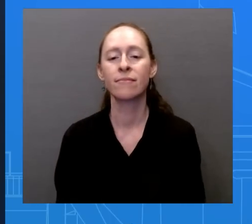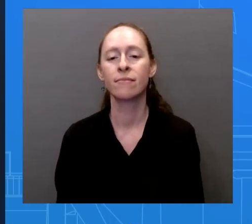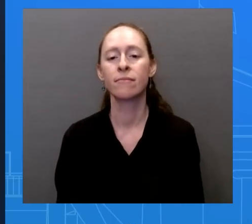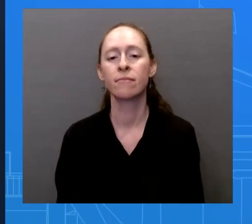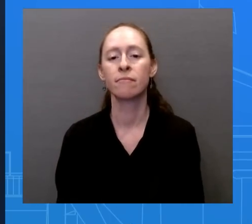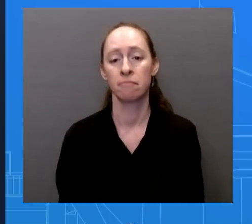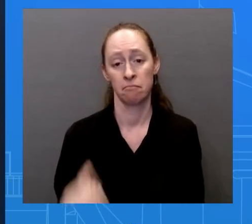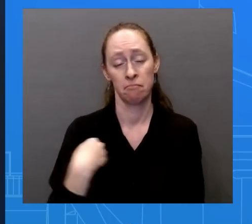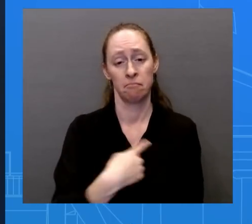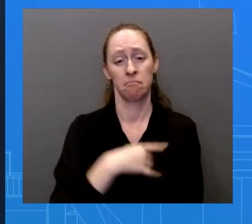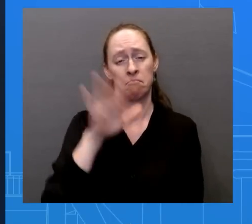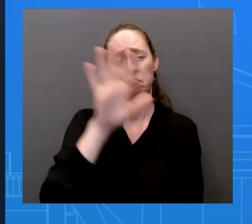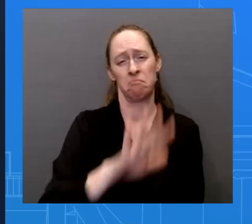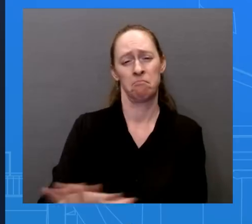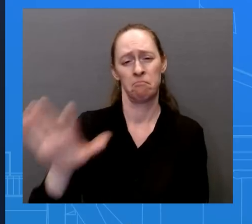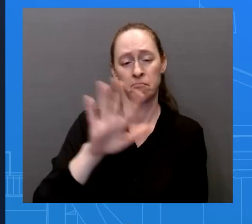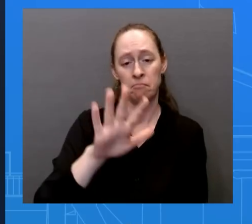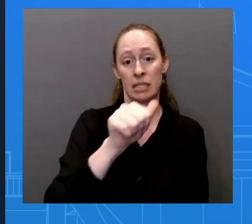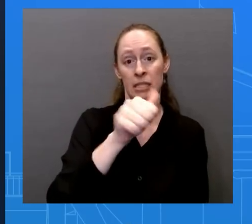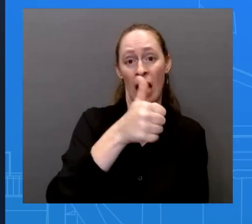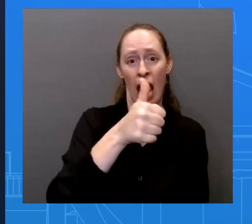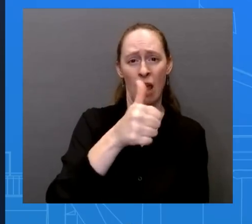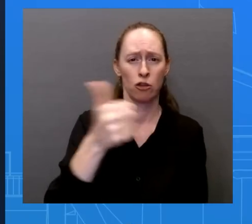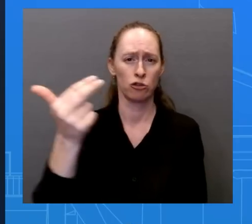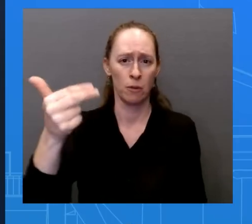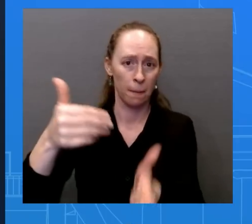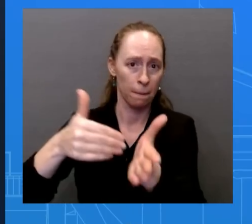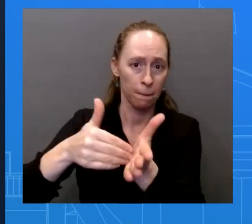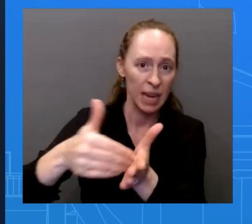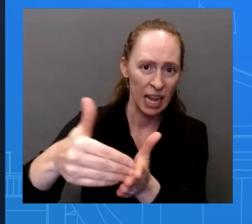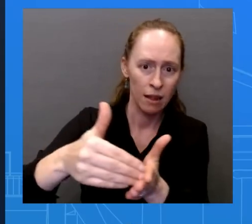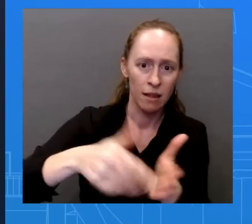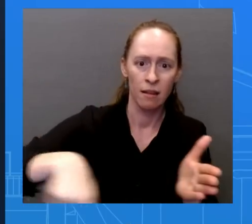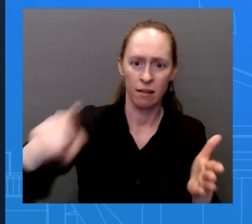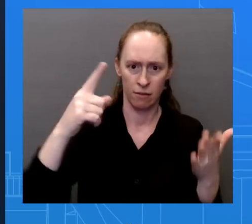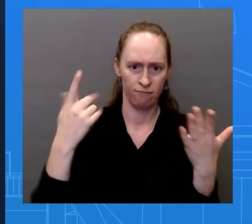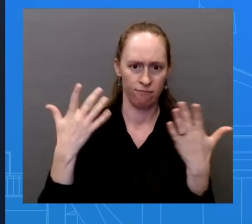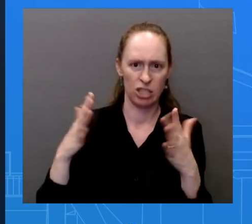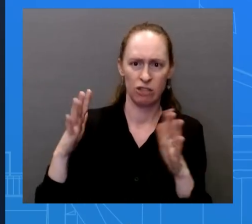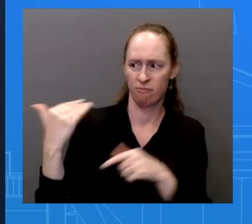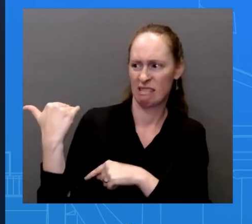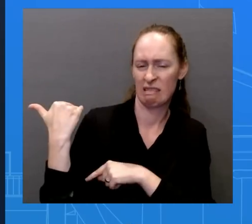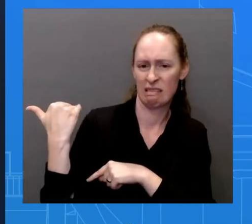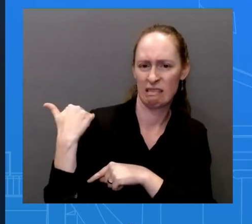And we always expected this to build up over time. September -- if you think about how flu vaccines tend to work,